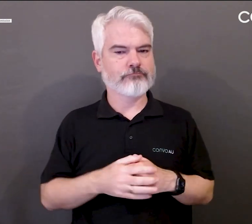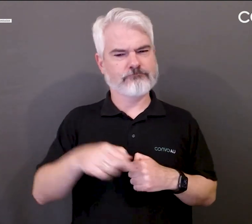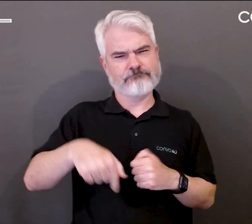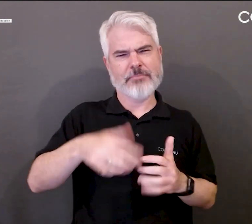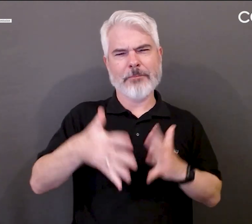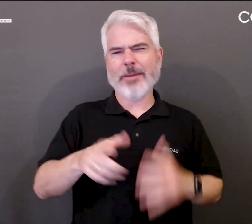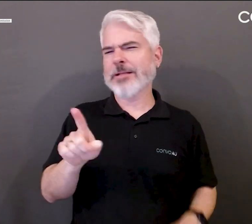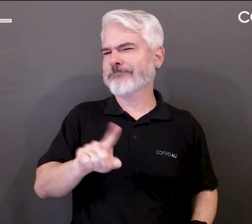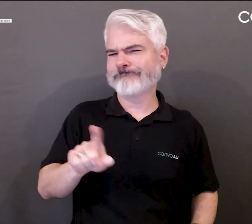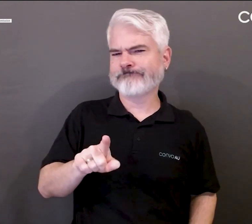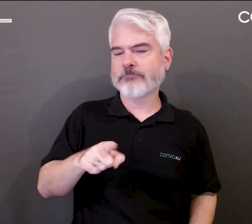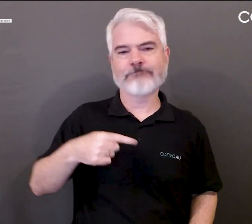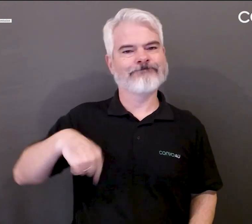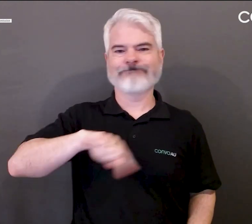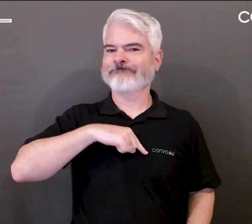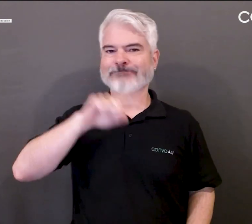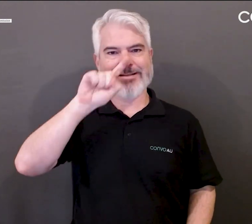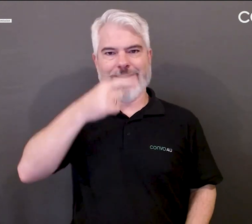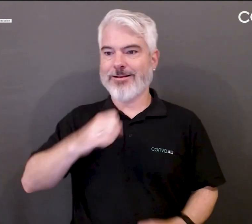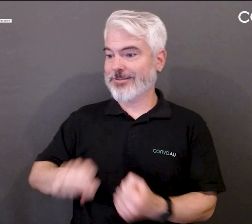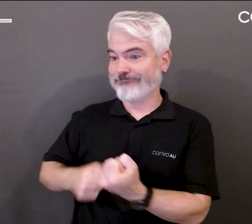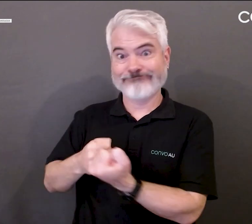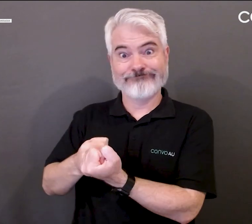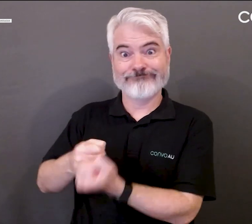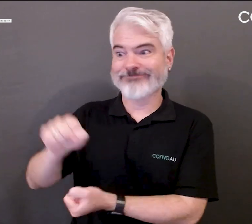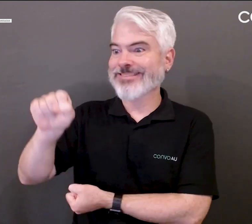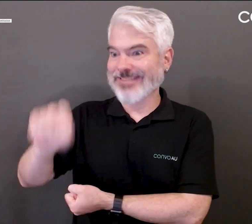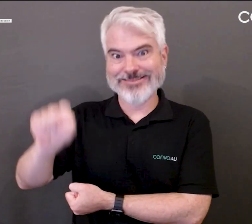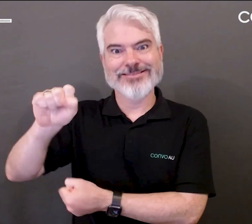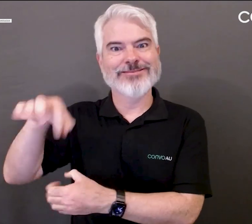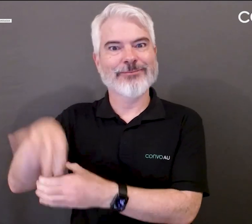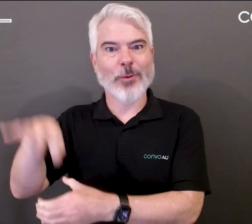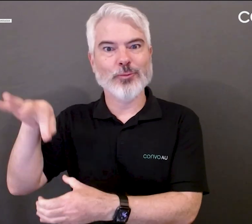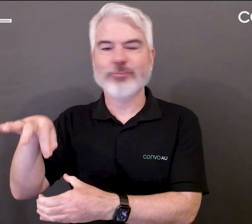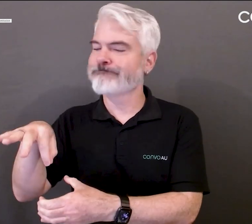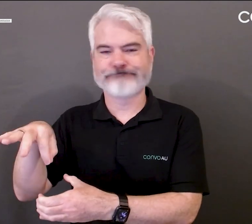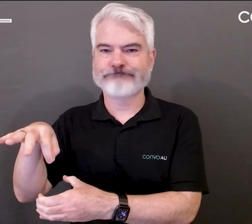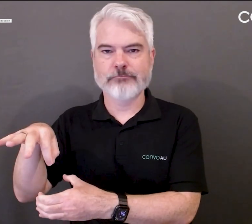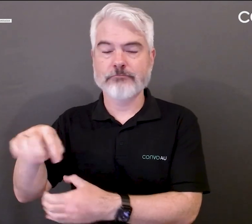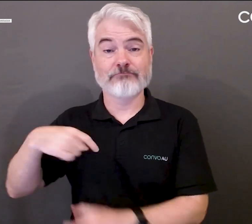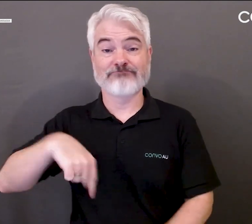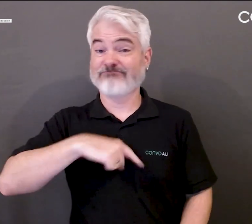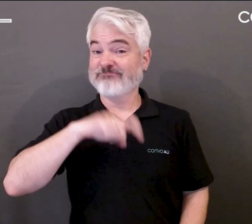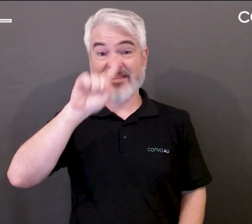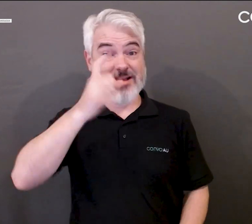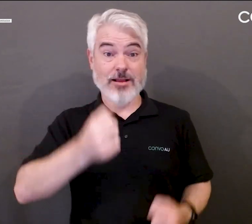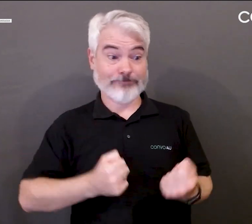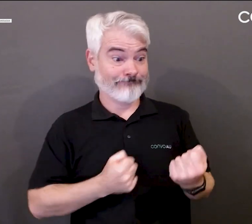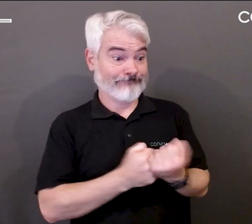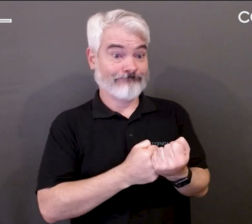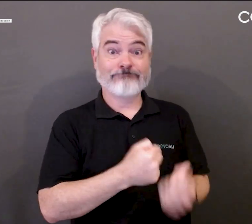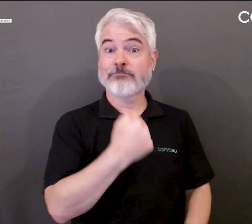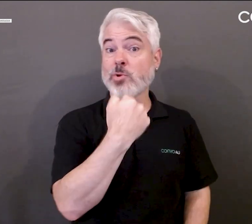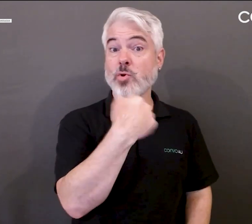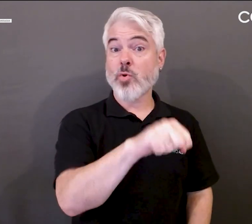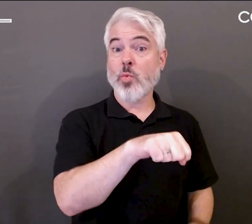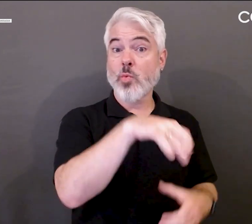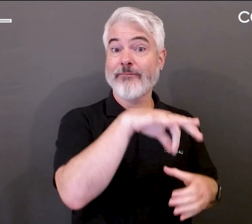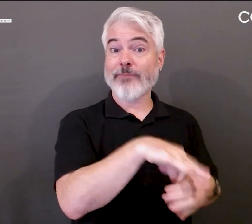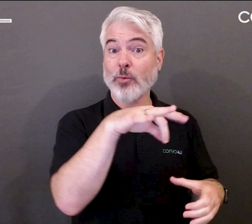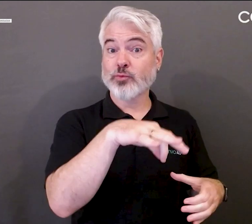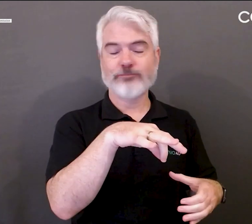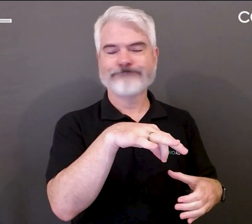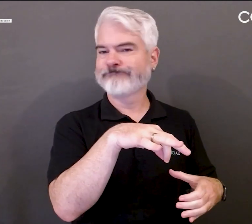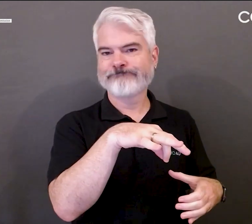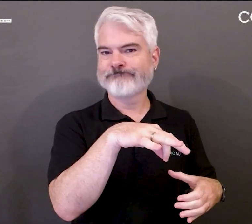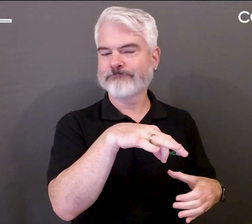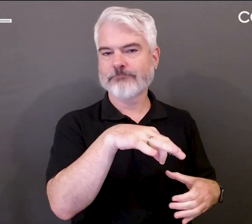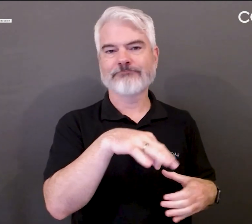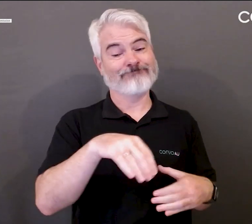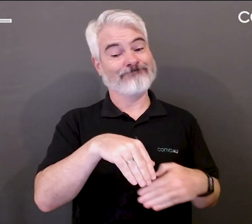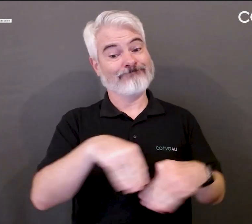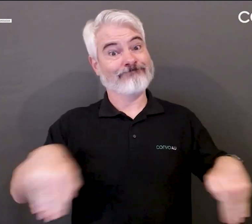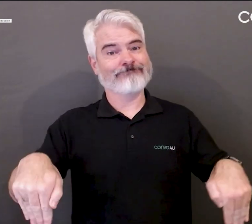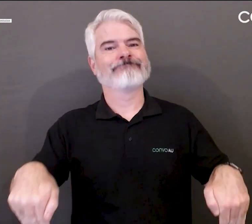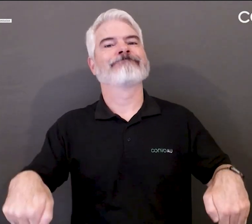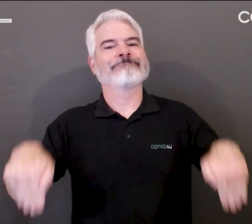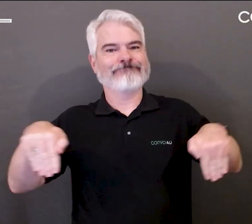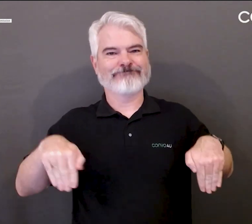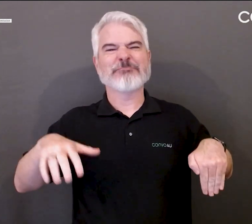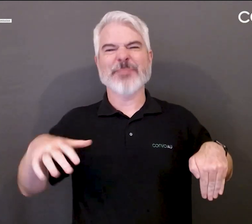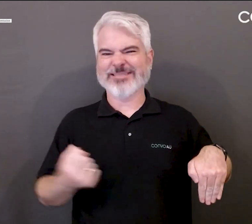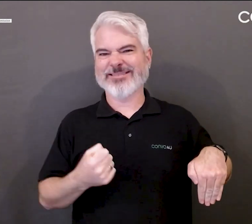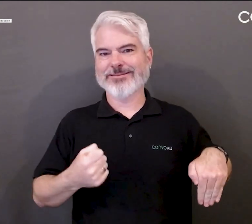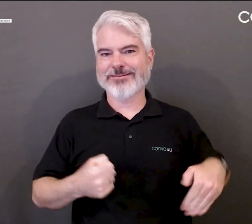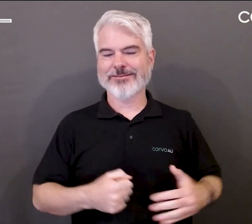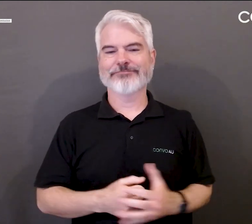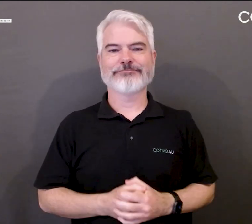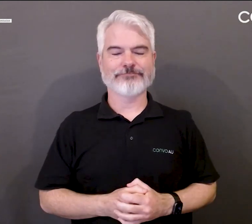which means we cannot get involved with saying or supporting the “Yes” or “No” cases for the referendum.